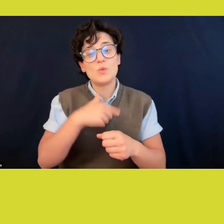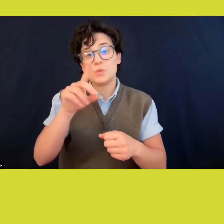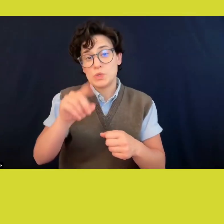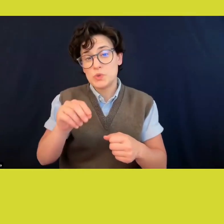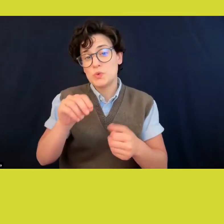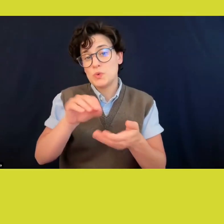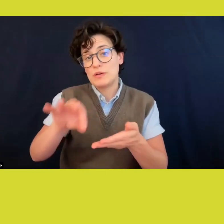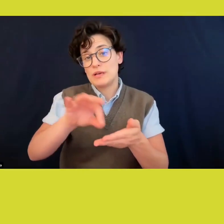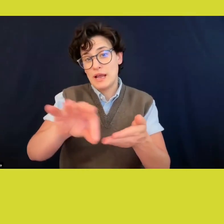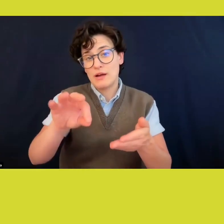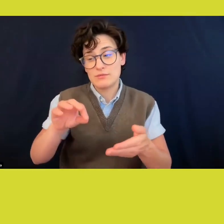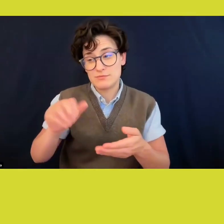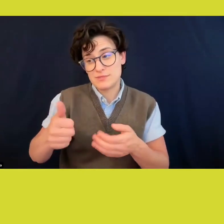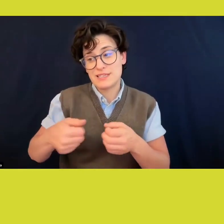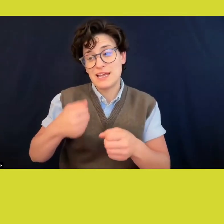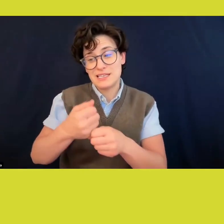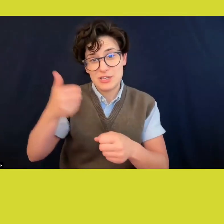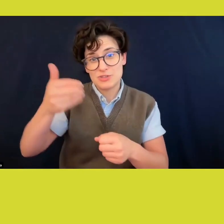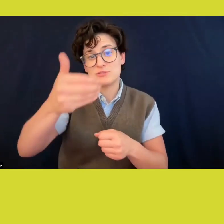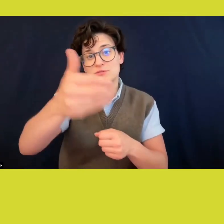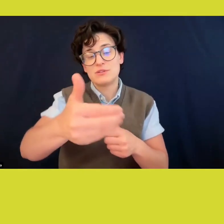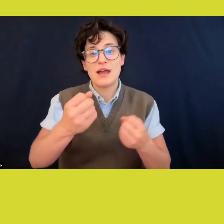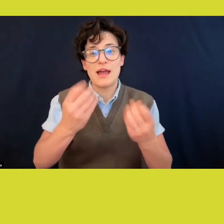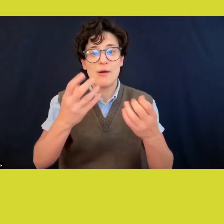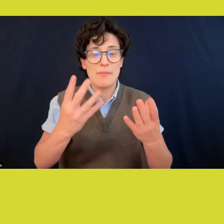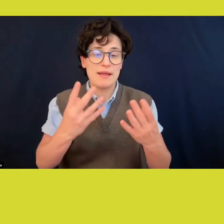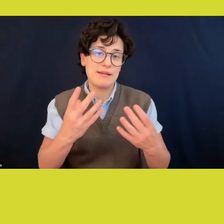imperfect as it is. We had 80,000 veterans at that